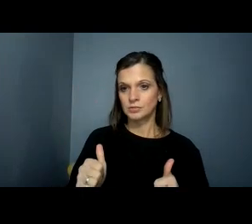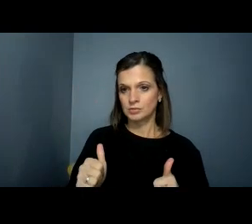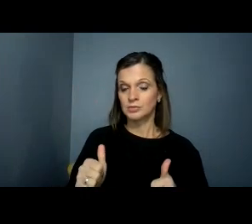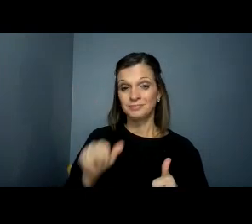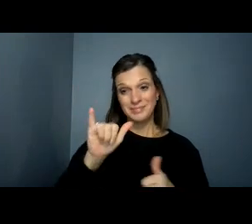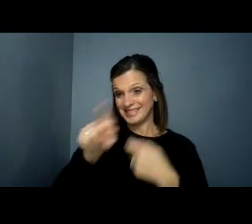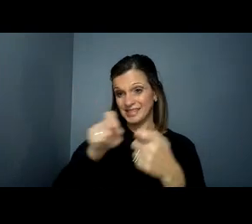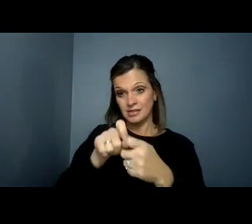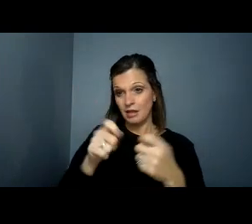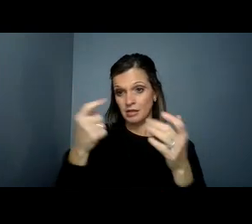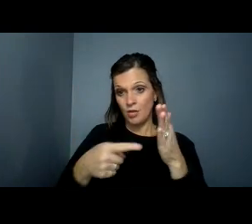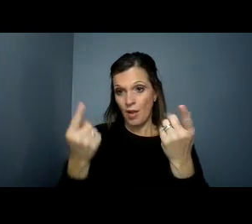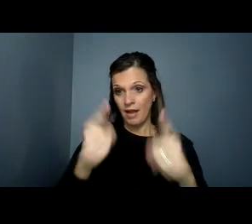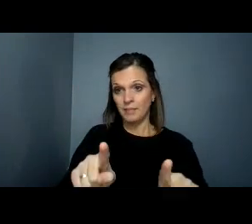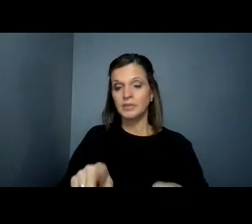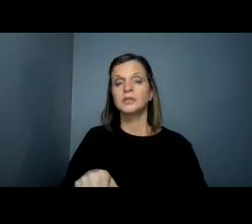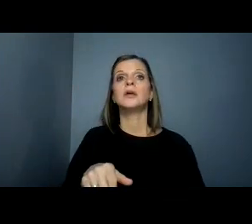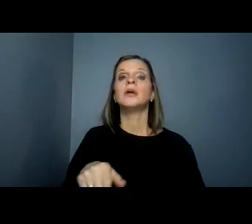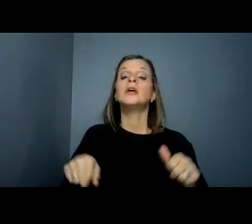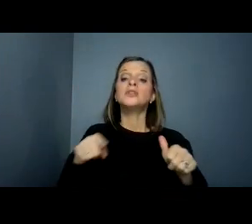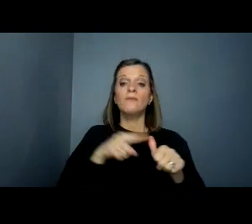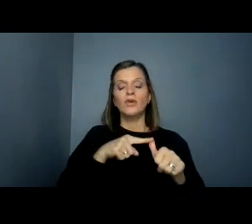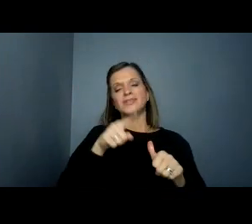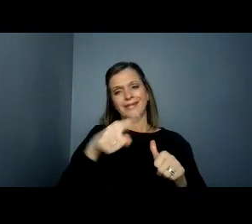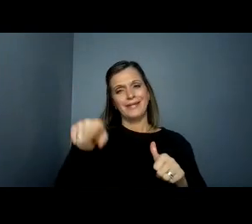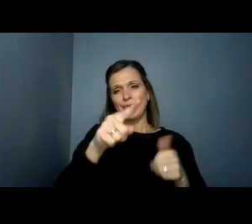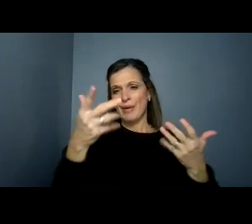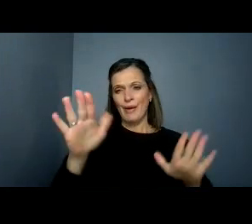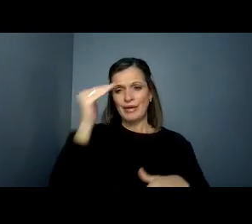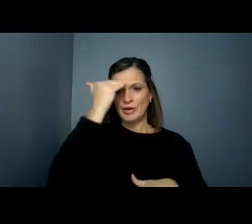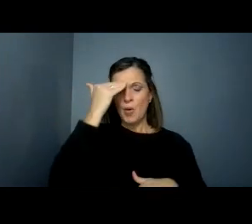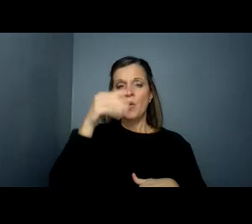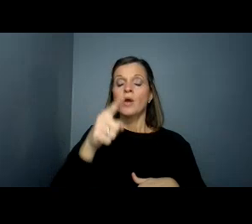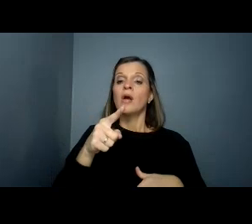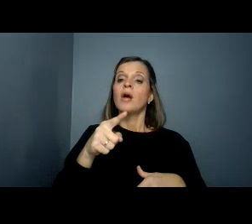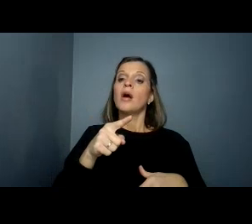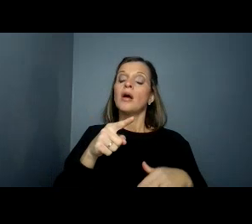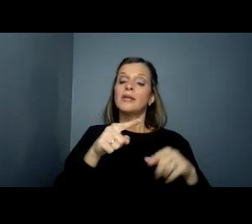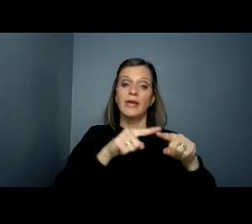all noticed on the Audi grams, you will see what looks like mountains up in the corner